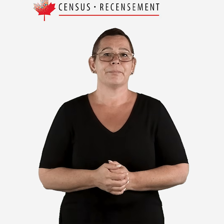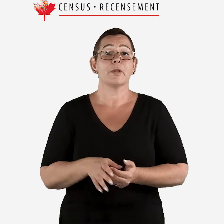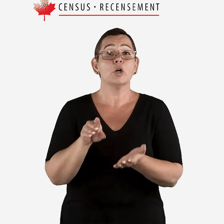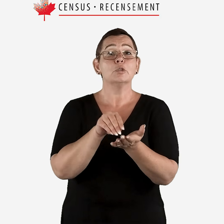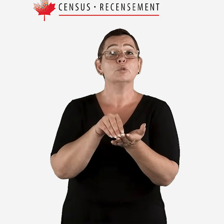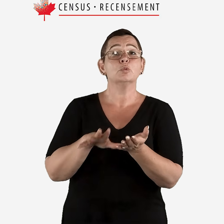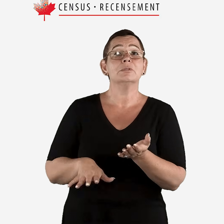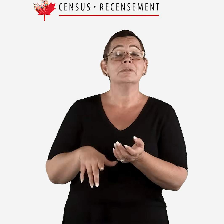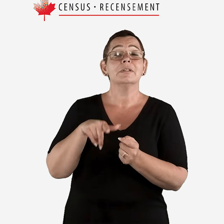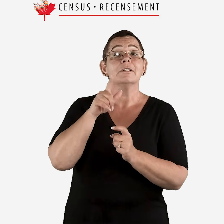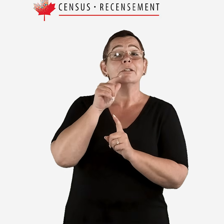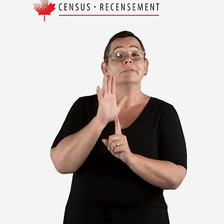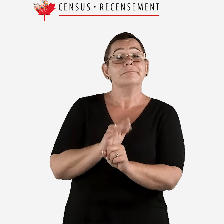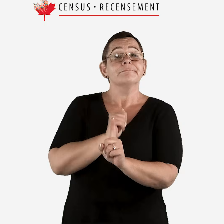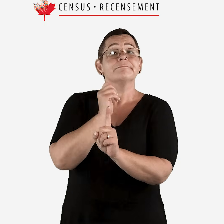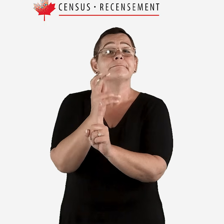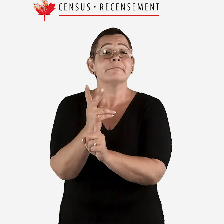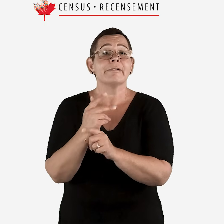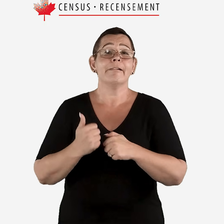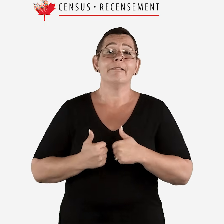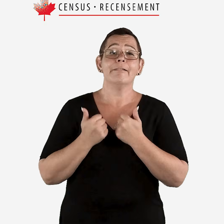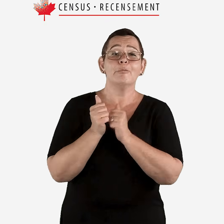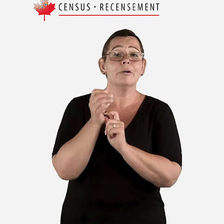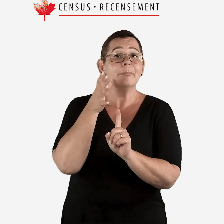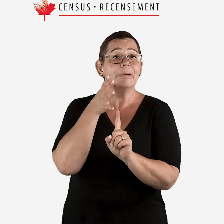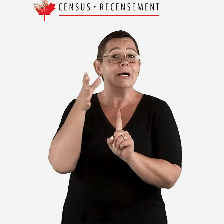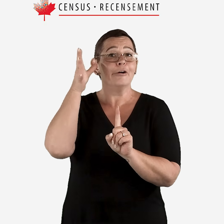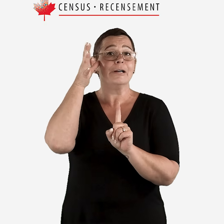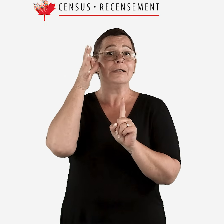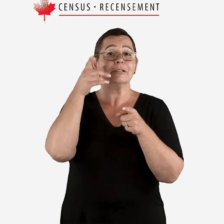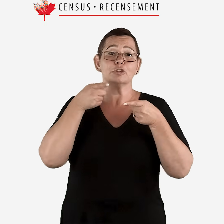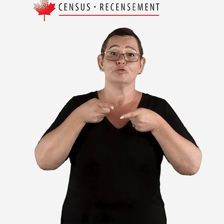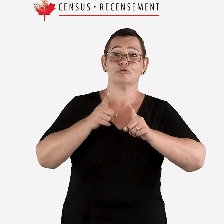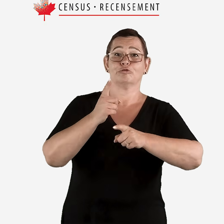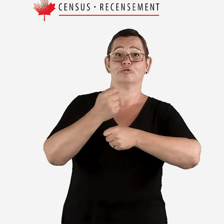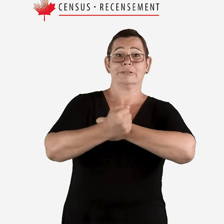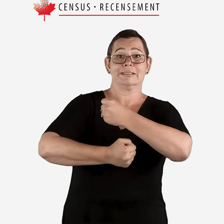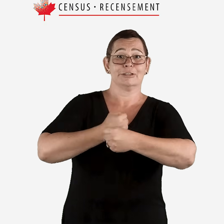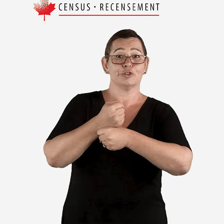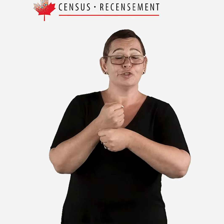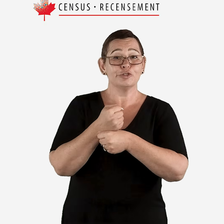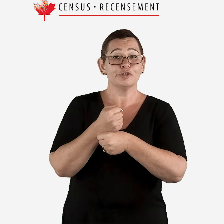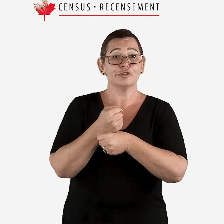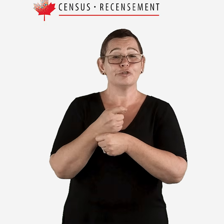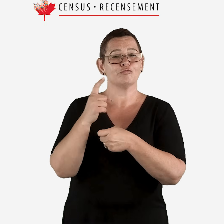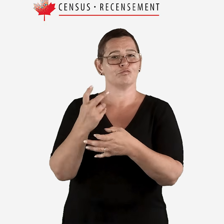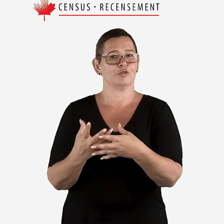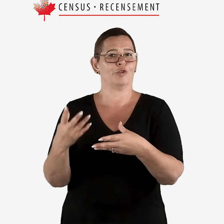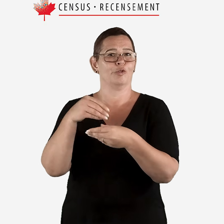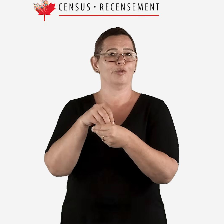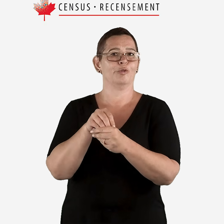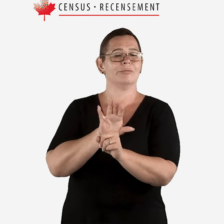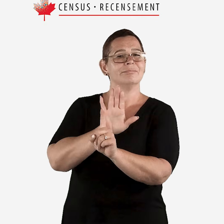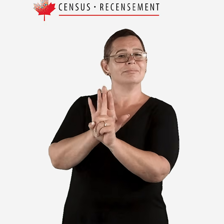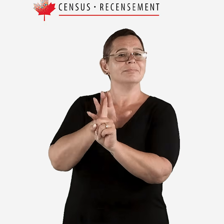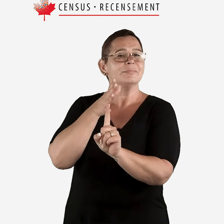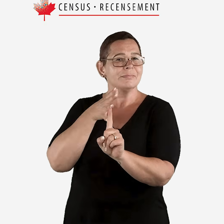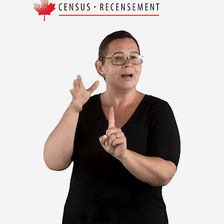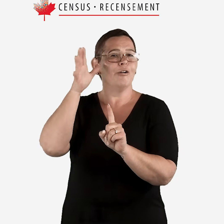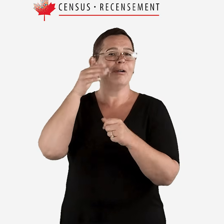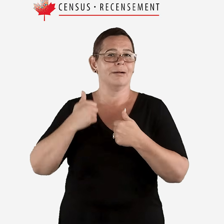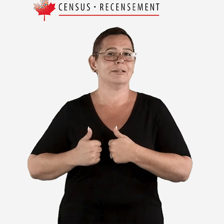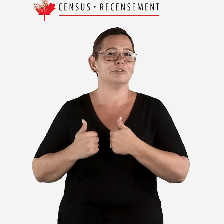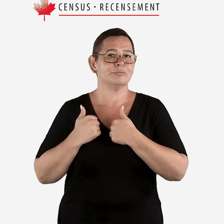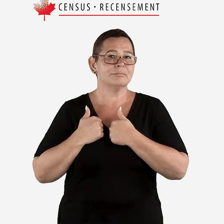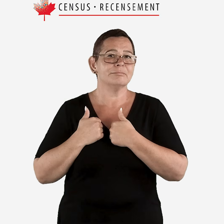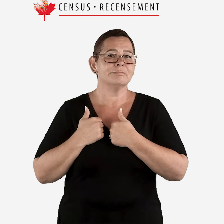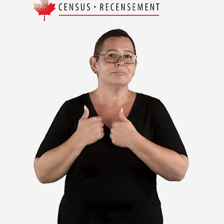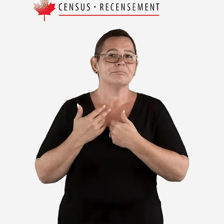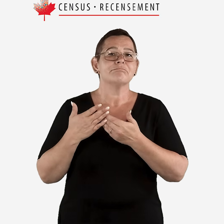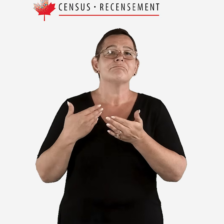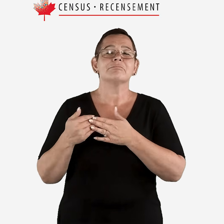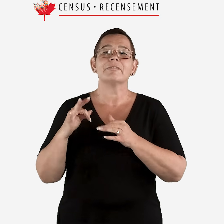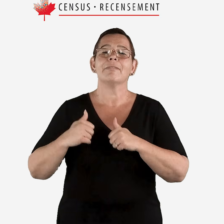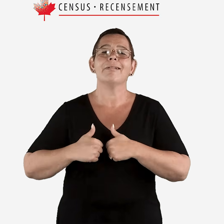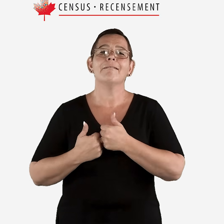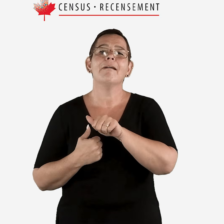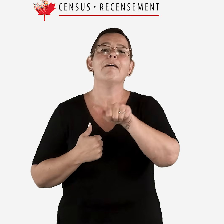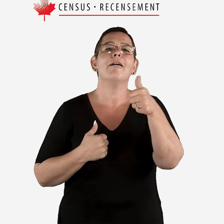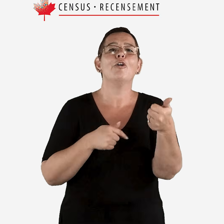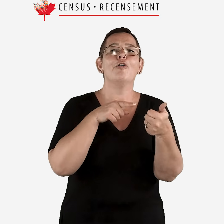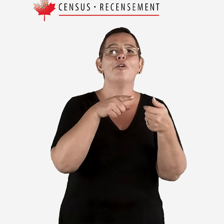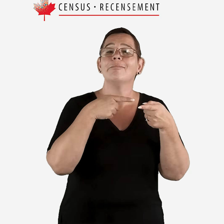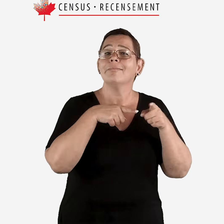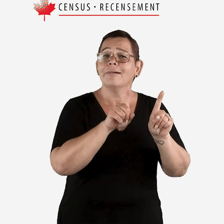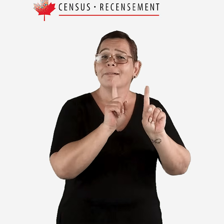• STUDENTS who return to live with their parents during the year should be included at their parents’ address, even if they live elsewhere while